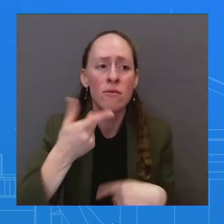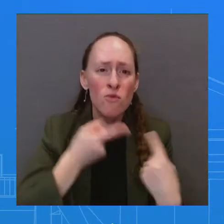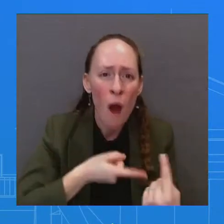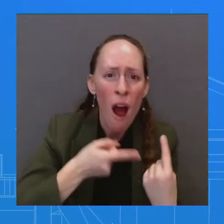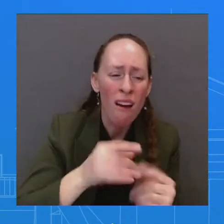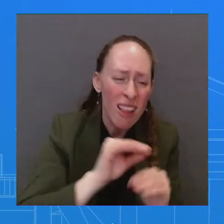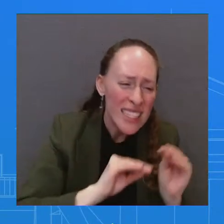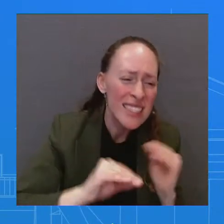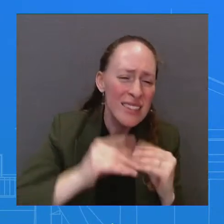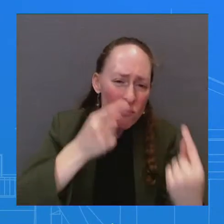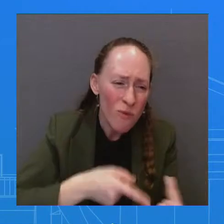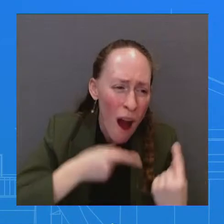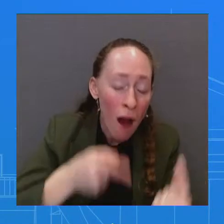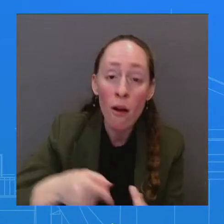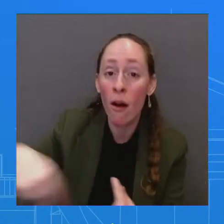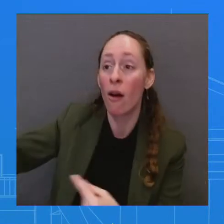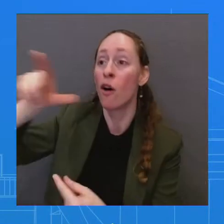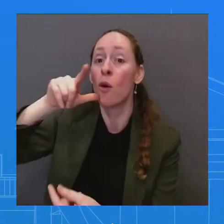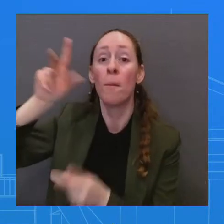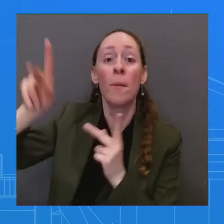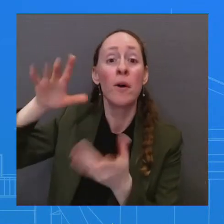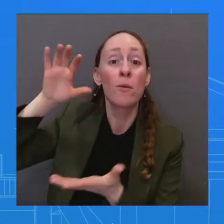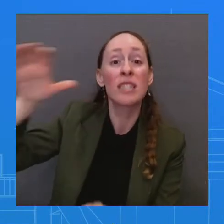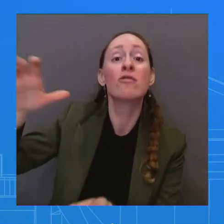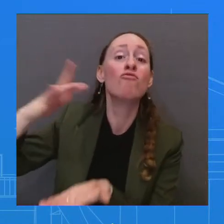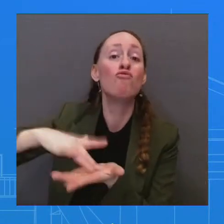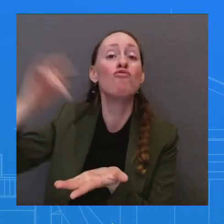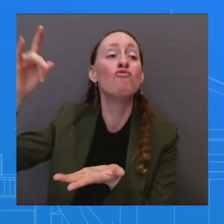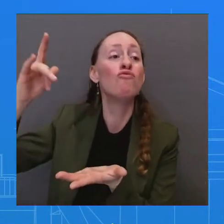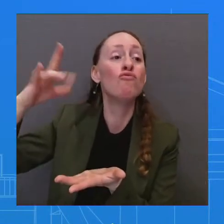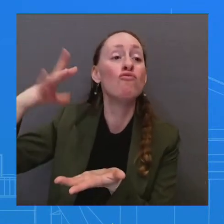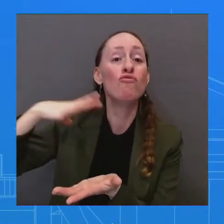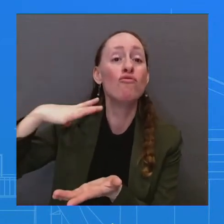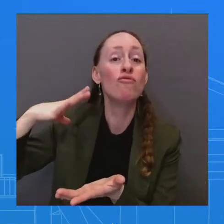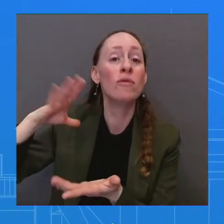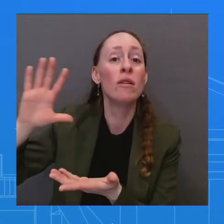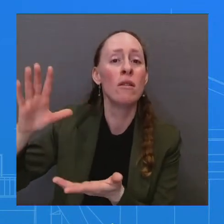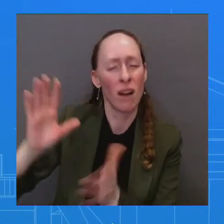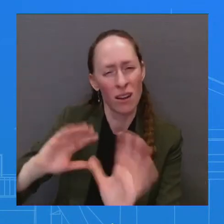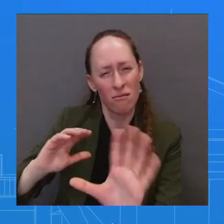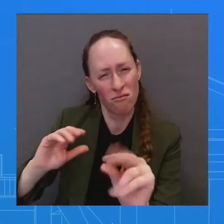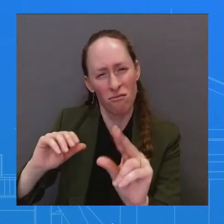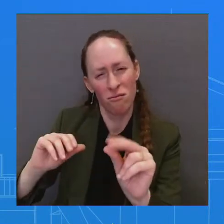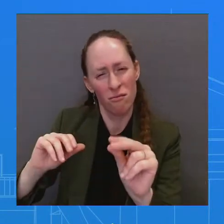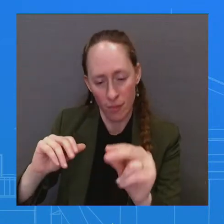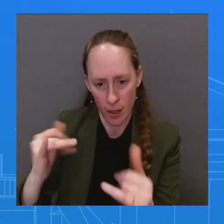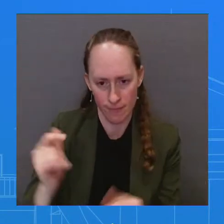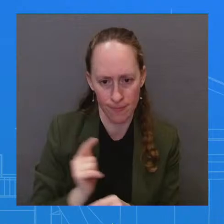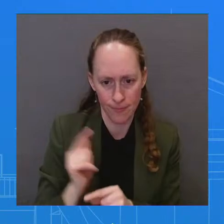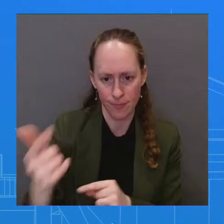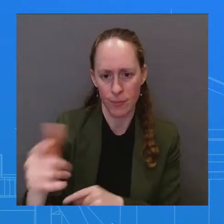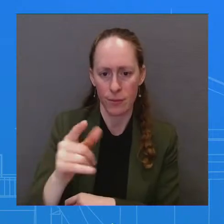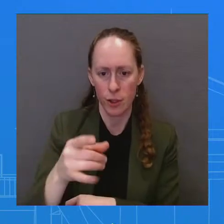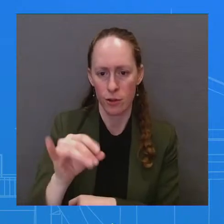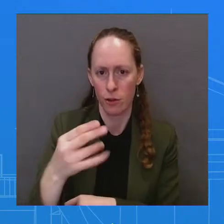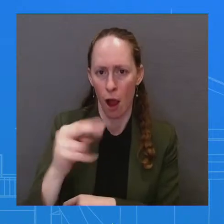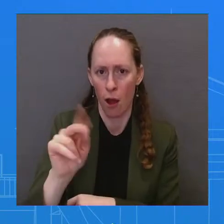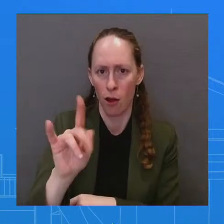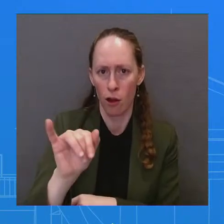The Admiral is here to give an update on what's happening in the Middle East and take any other fo- -- other foreign policy questions you may have. All right.